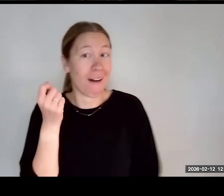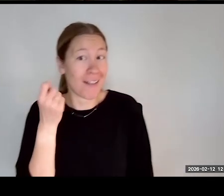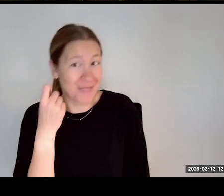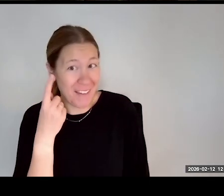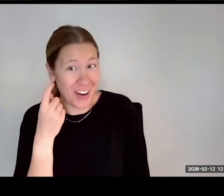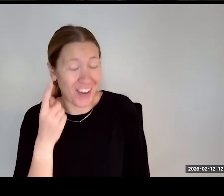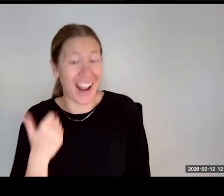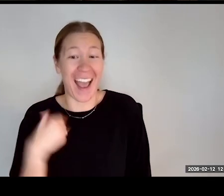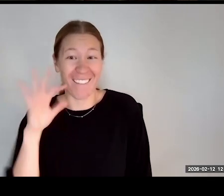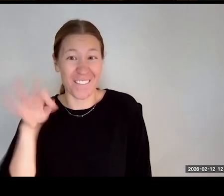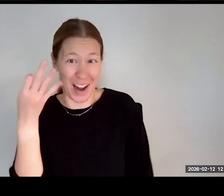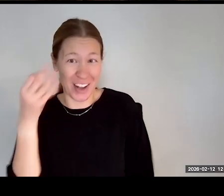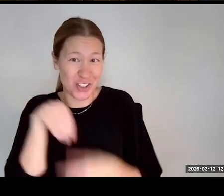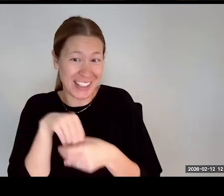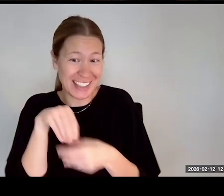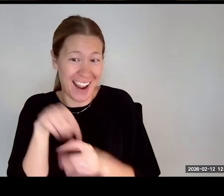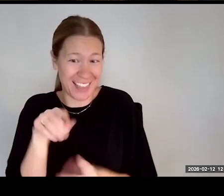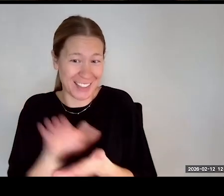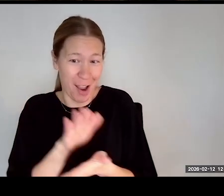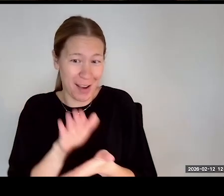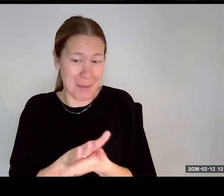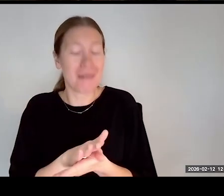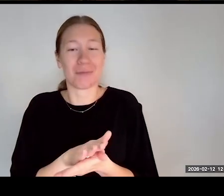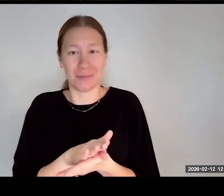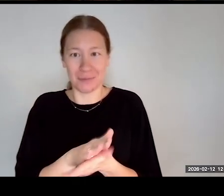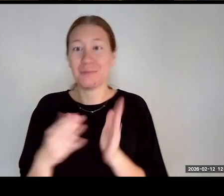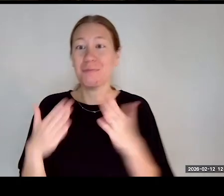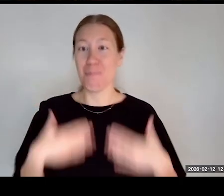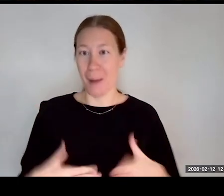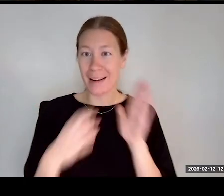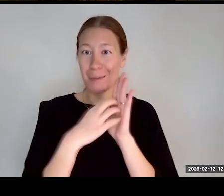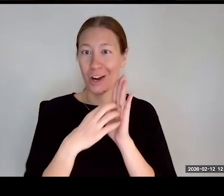So in this body paragraph we've referenced pre ski activities.